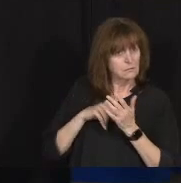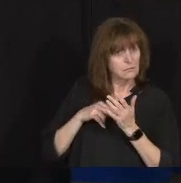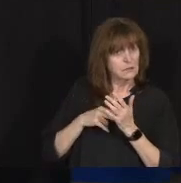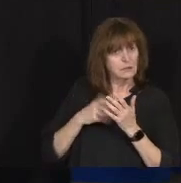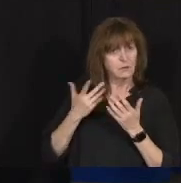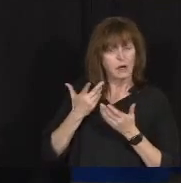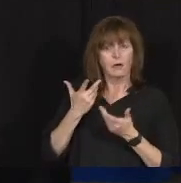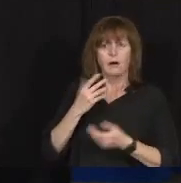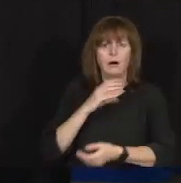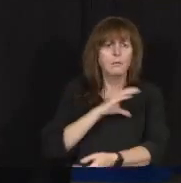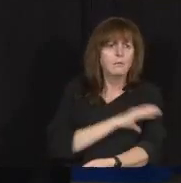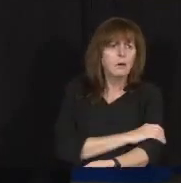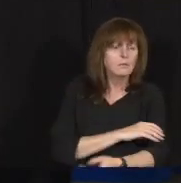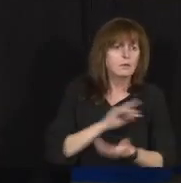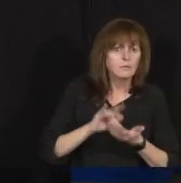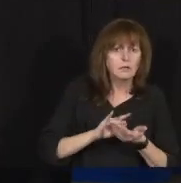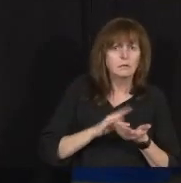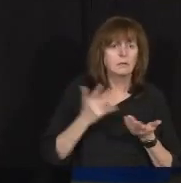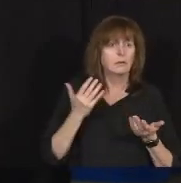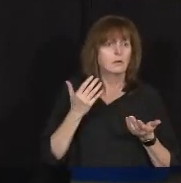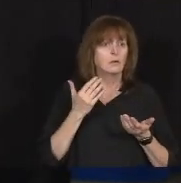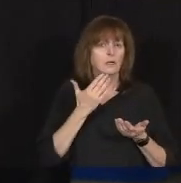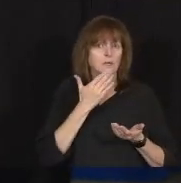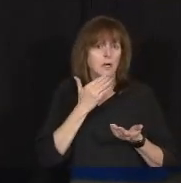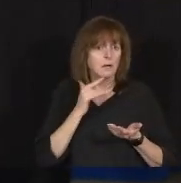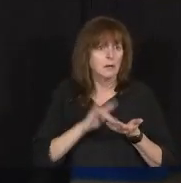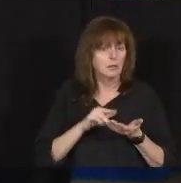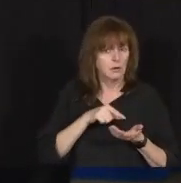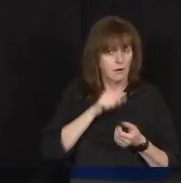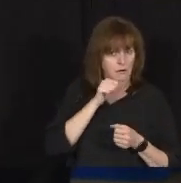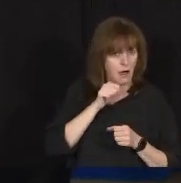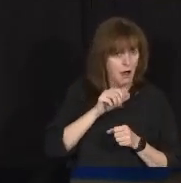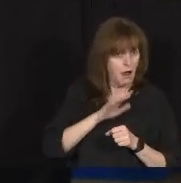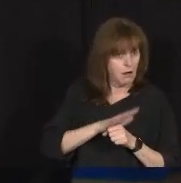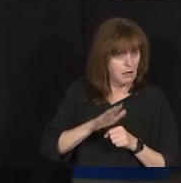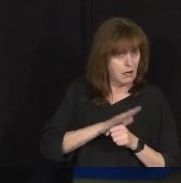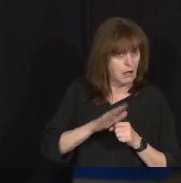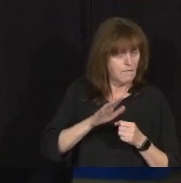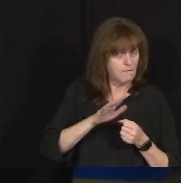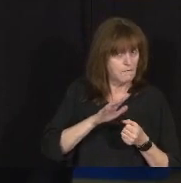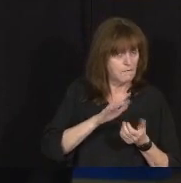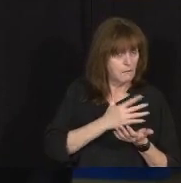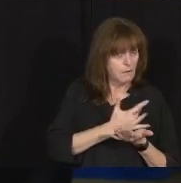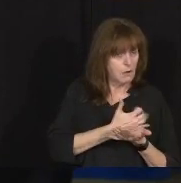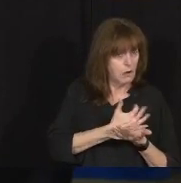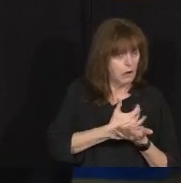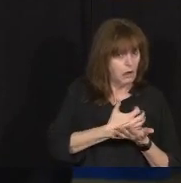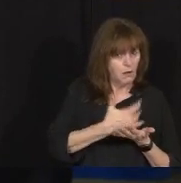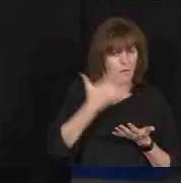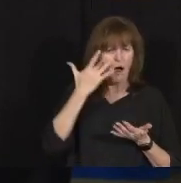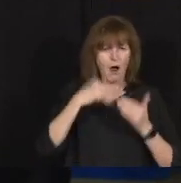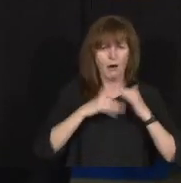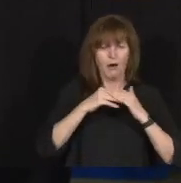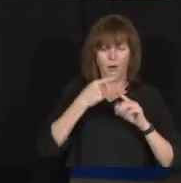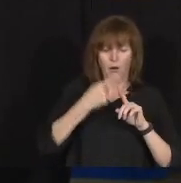p harmaceuticals like blood pressure medication and diabetes medication is in jeopardy? We know there are some concerns with respect to drug supply.